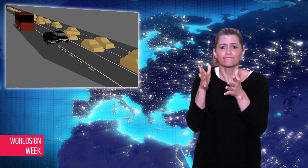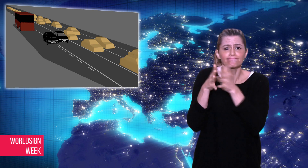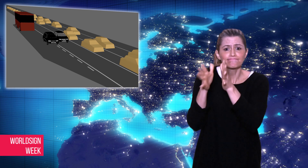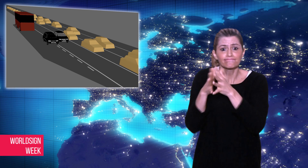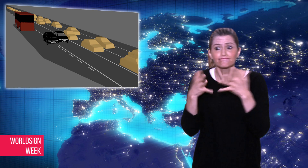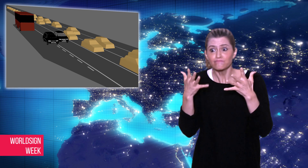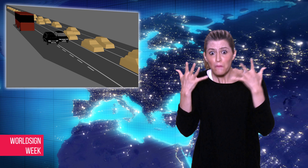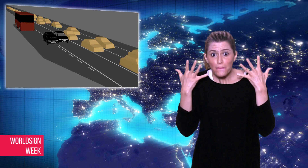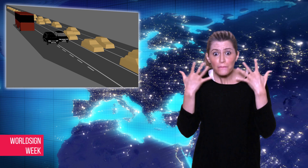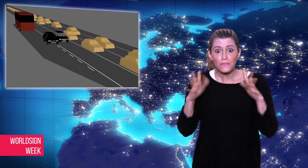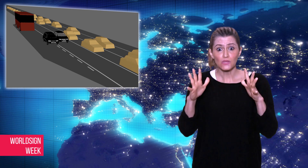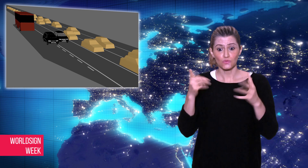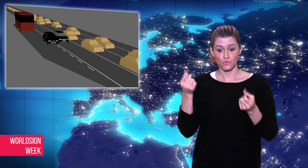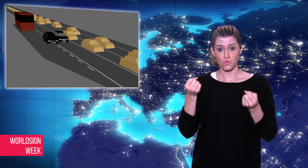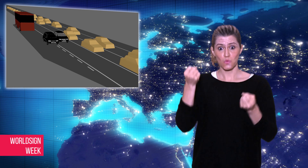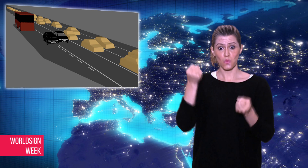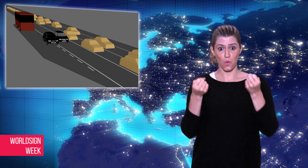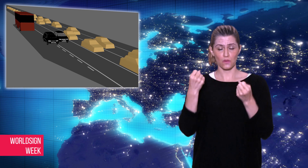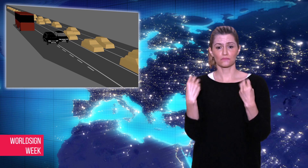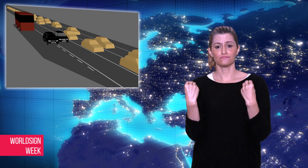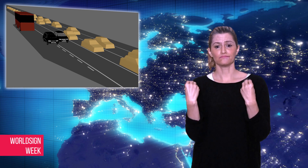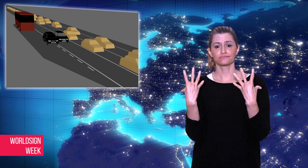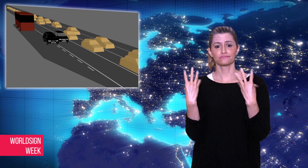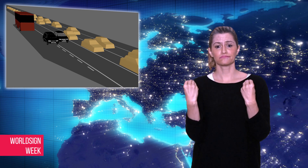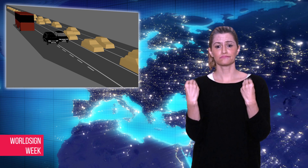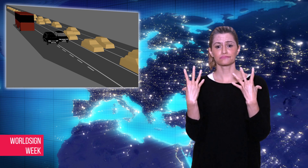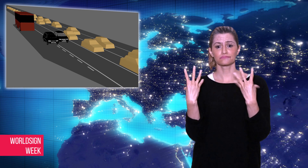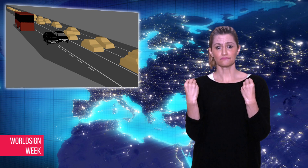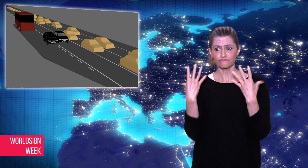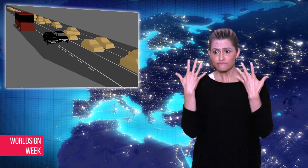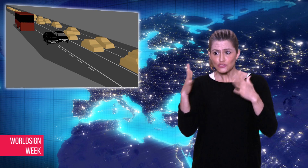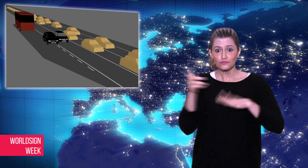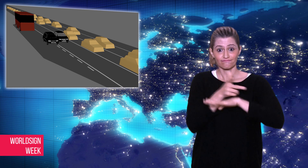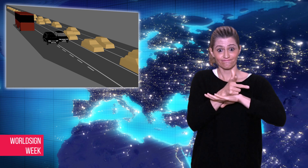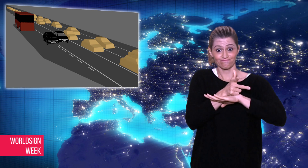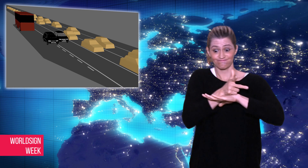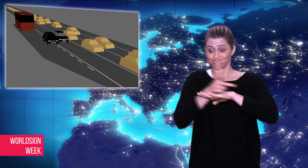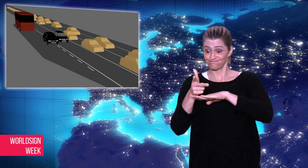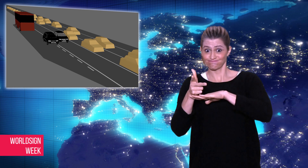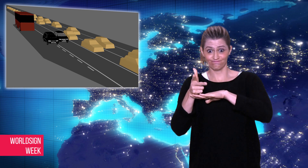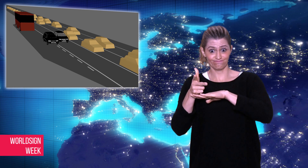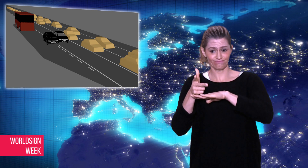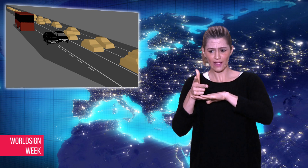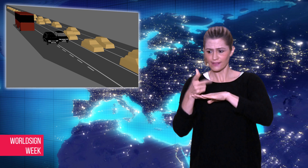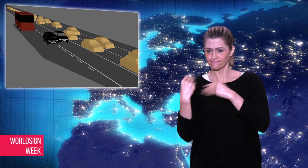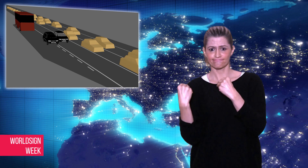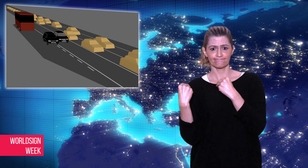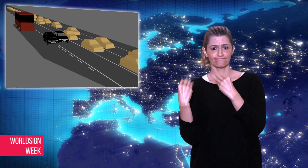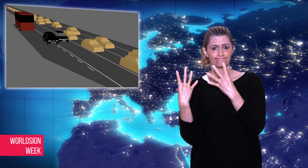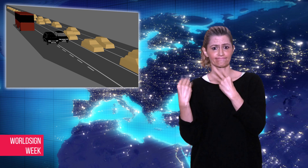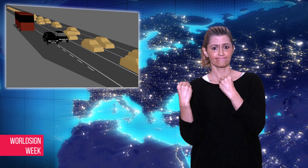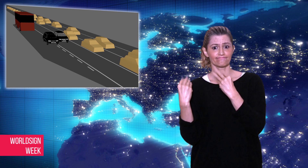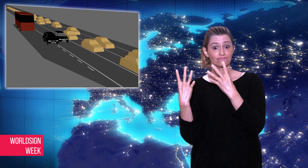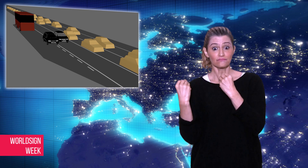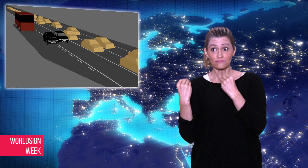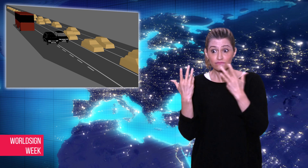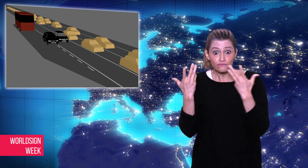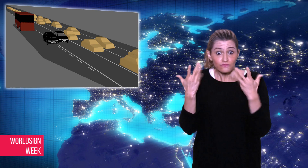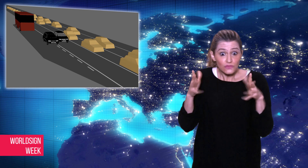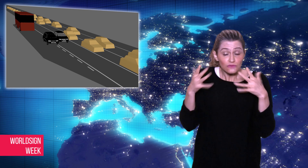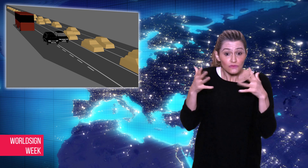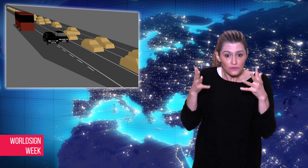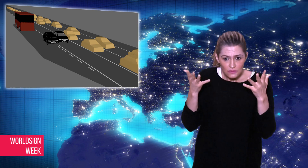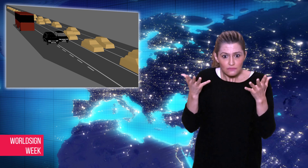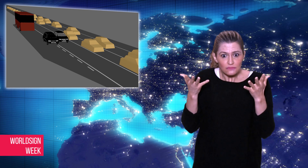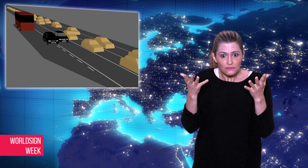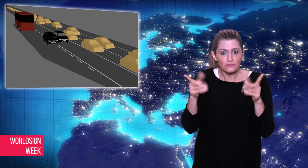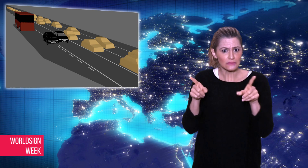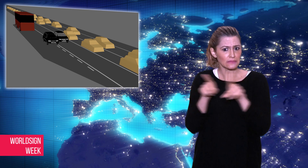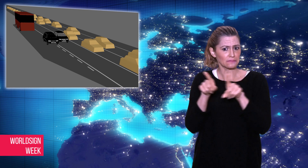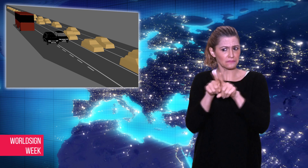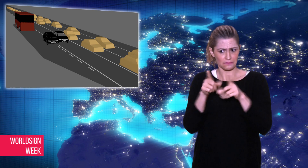emergency flashers while Vitalik was pulling off the